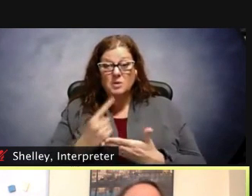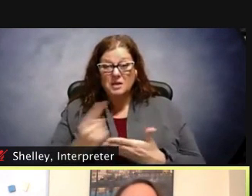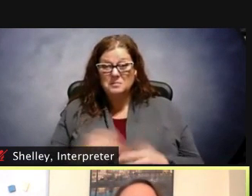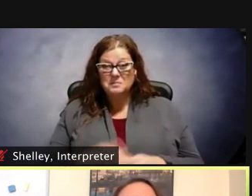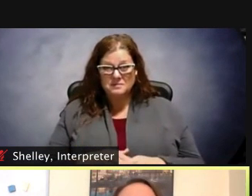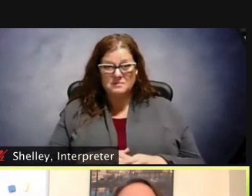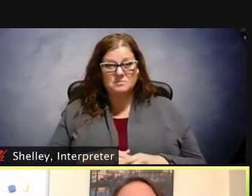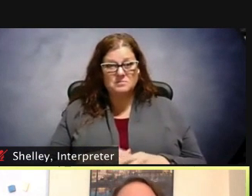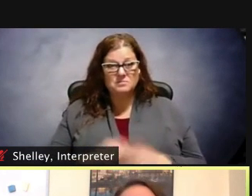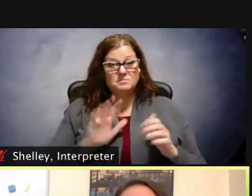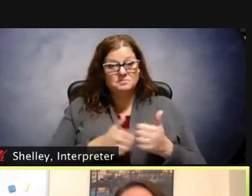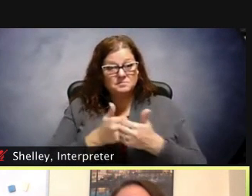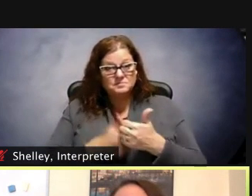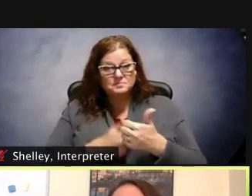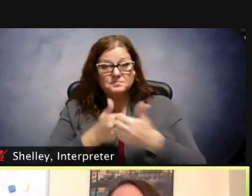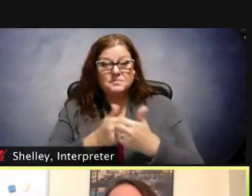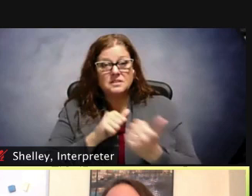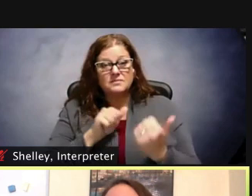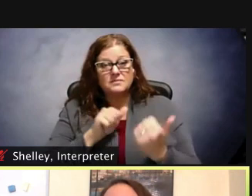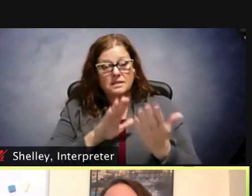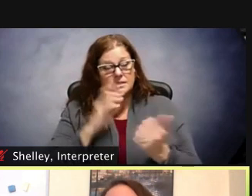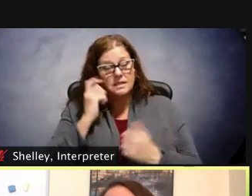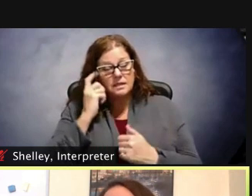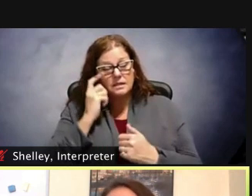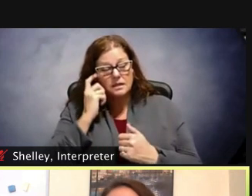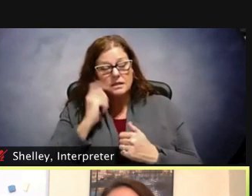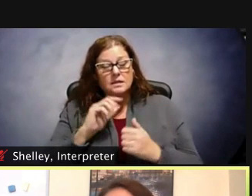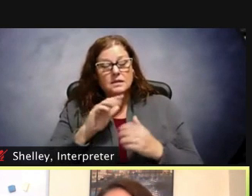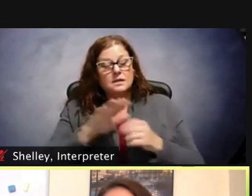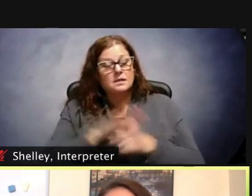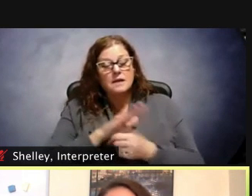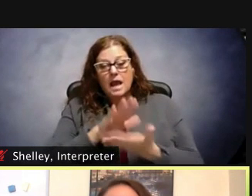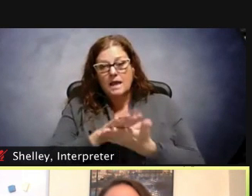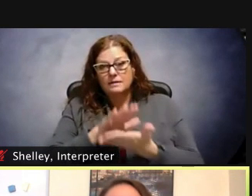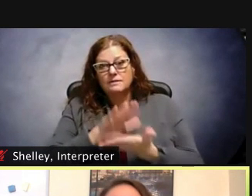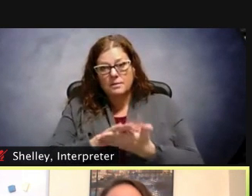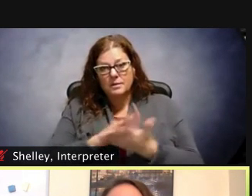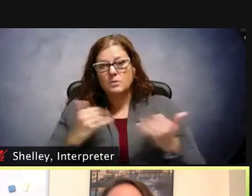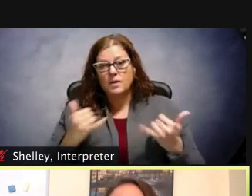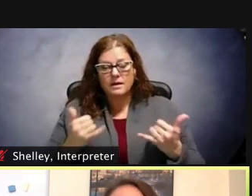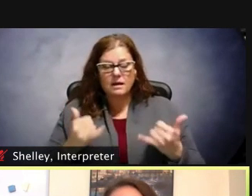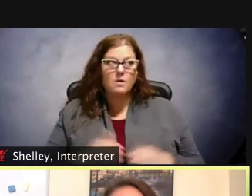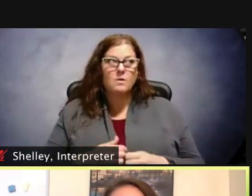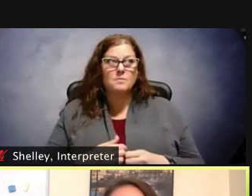Challenges that he is facing are purely academic at this point. He is two grade levels